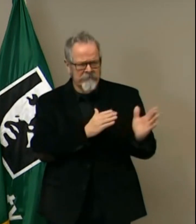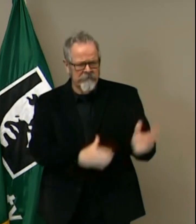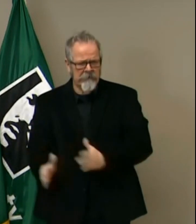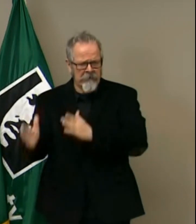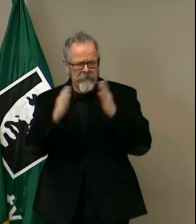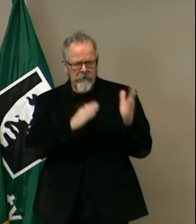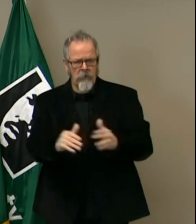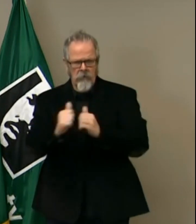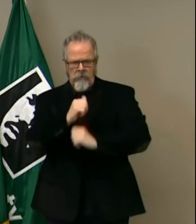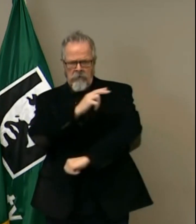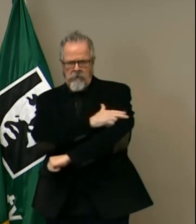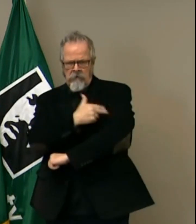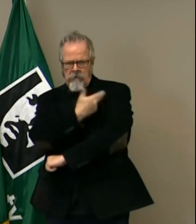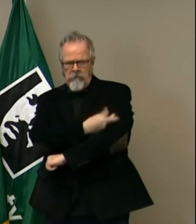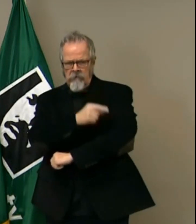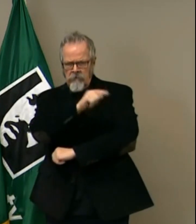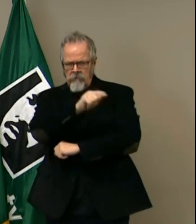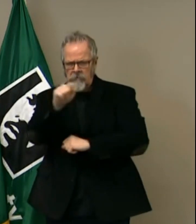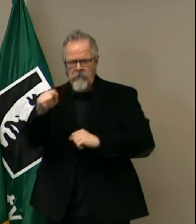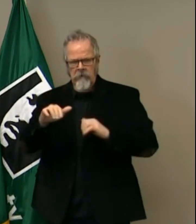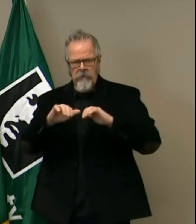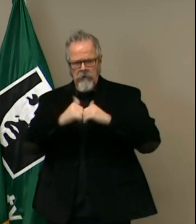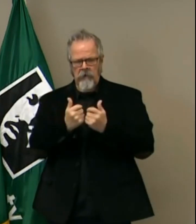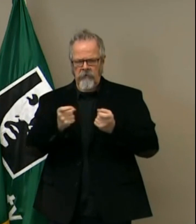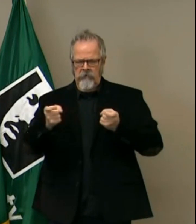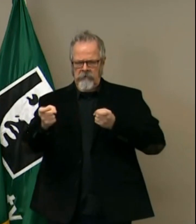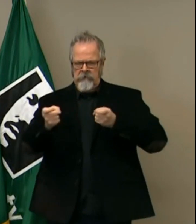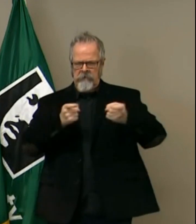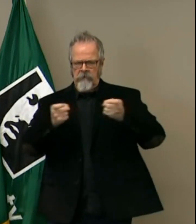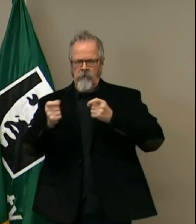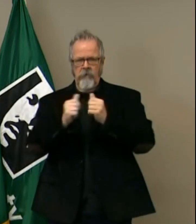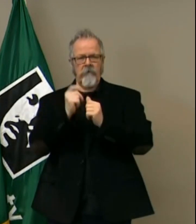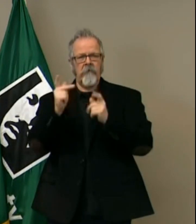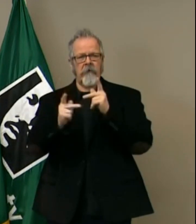unless we are successful doing what I'm suggesting which is everybody stays six